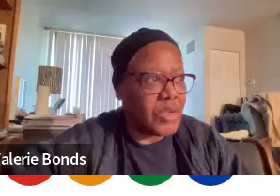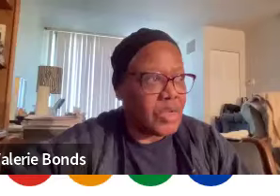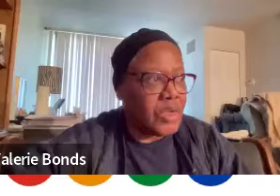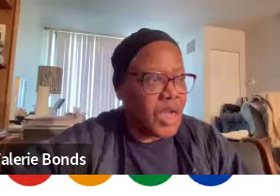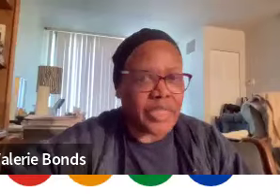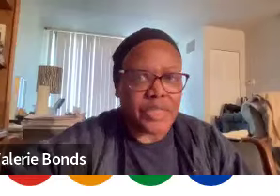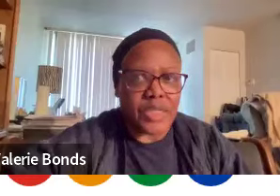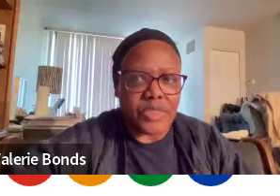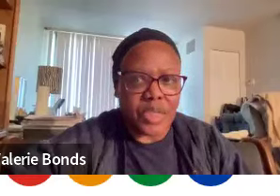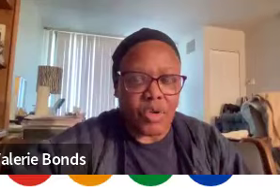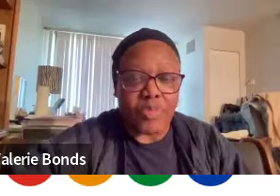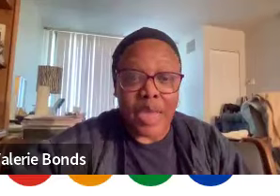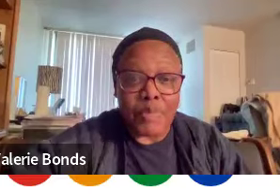SEAT. WHAT IMPACT WOULD THAT HAVE.